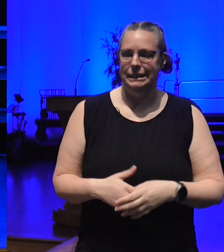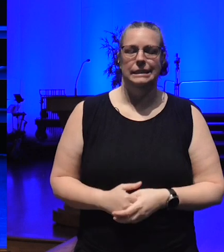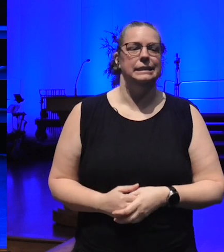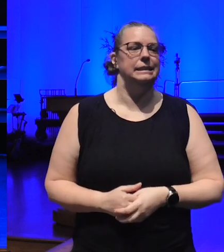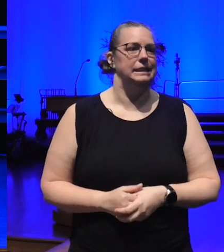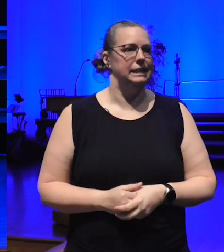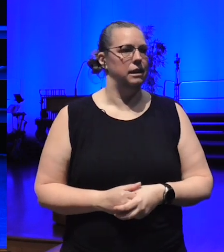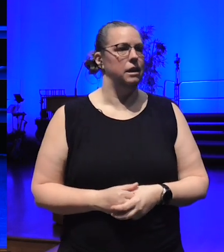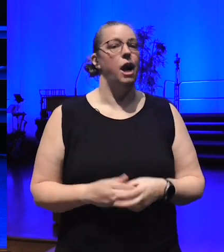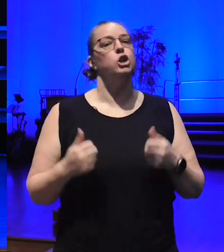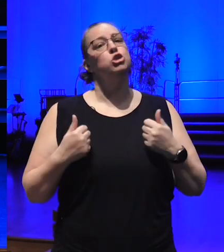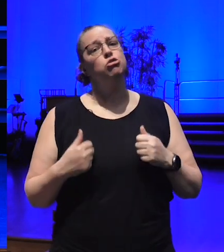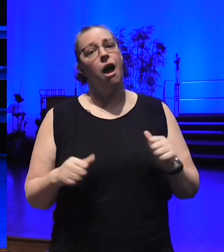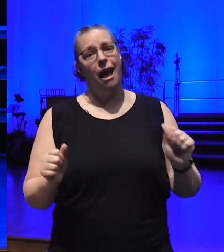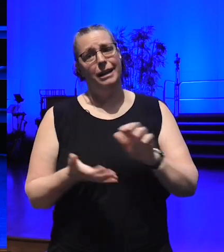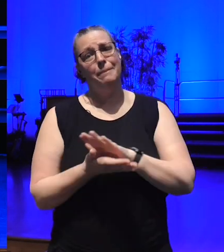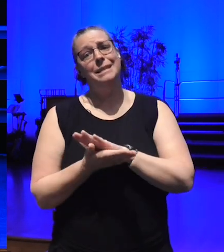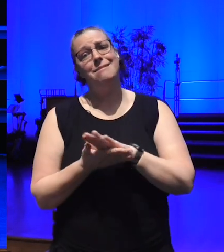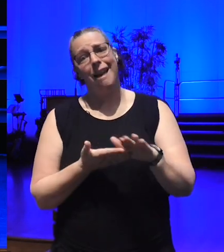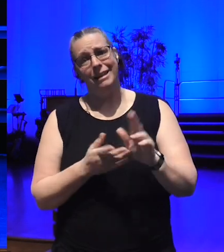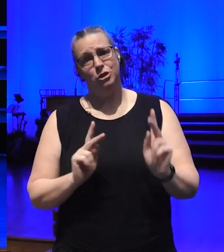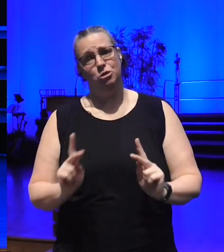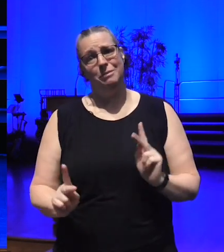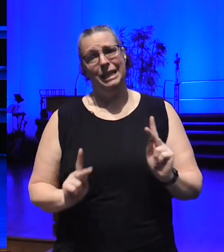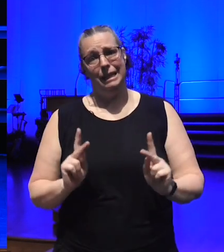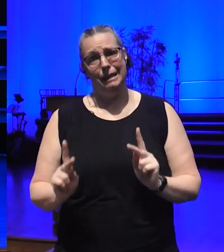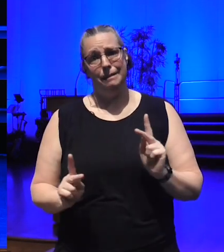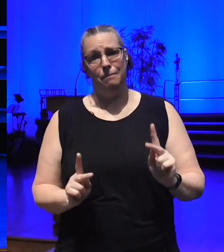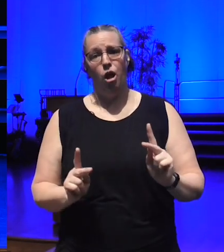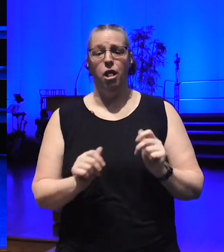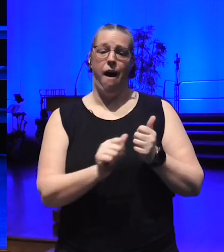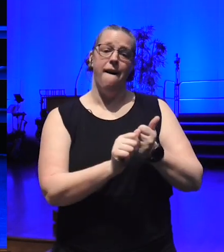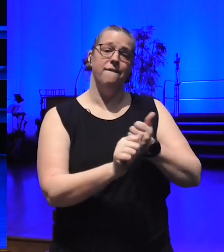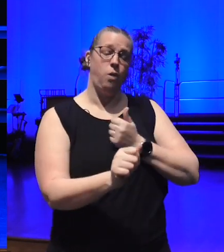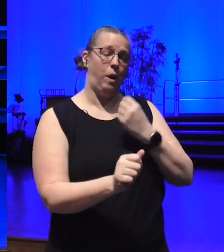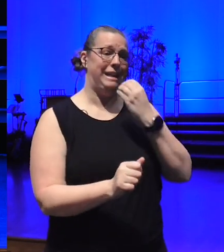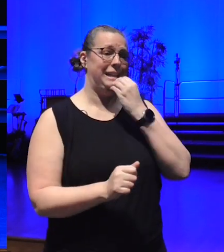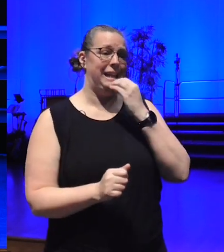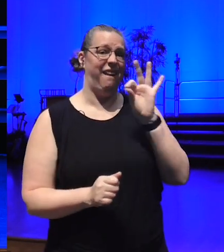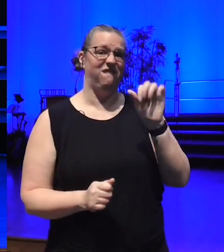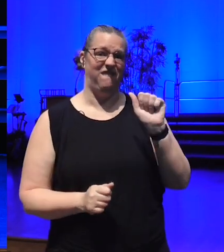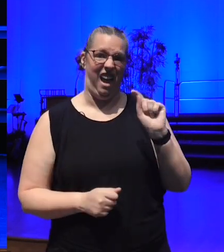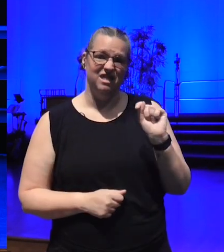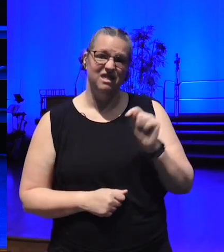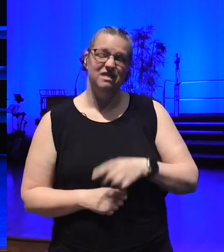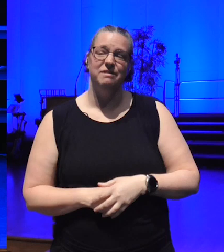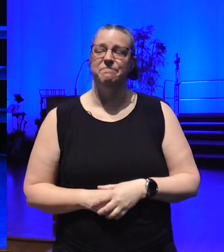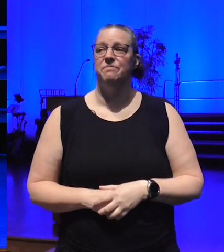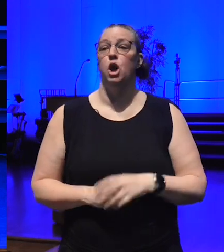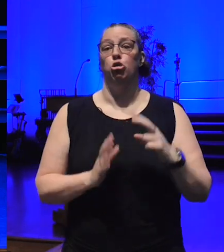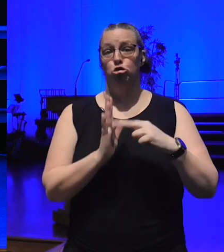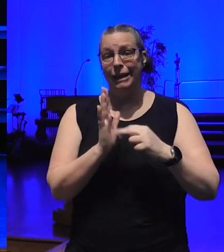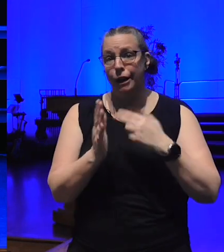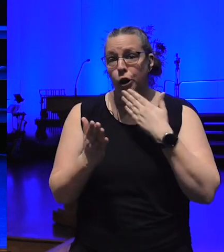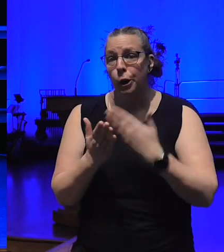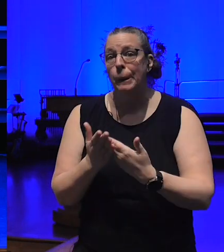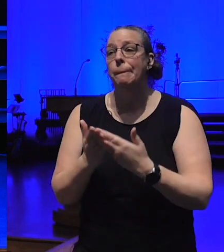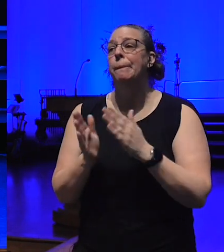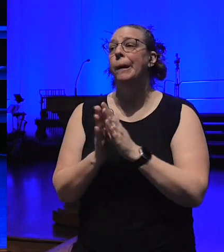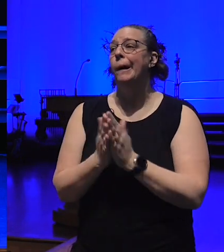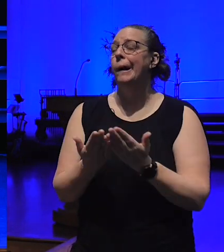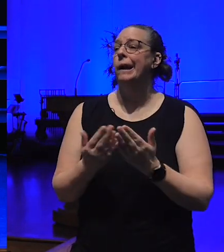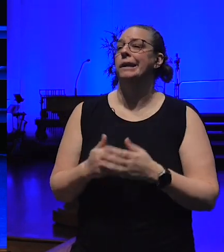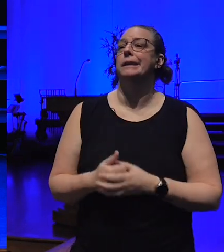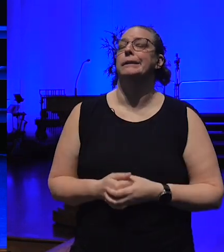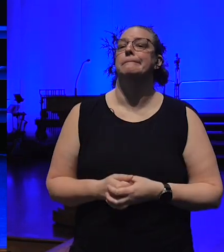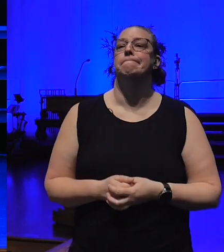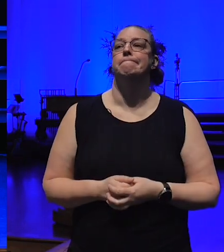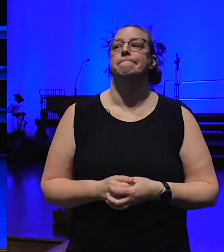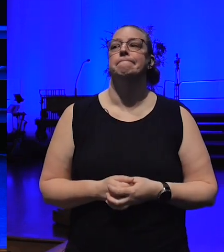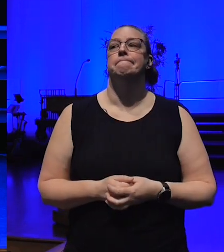try and be nice to people avoid eating fat read a good book every now and then get some walking